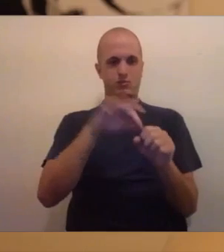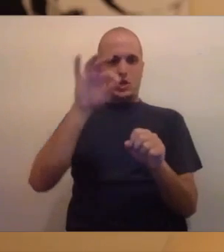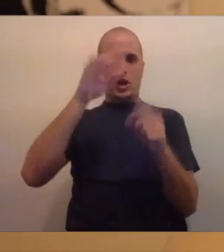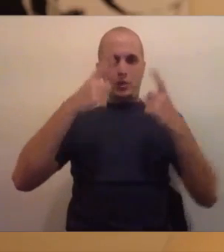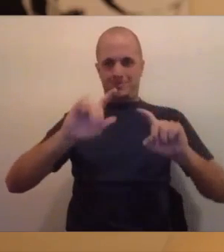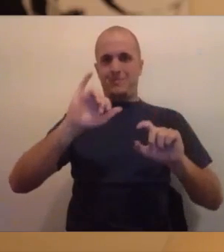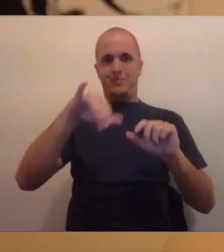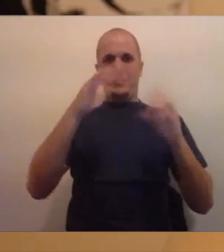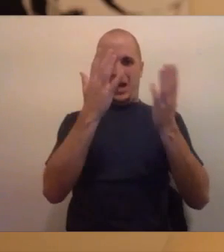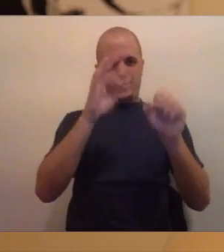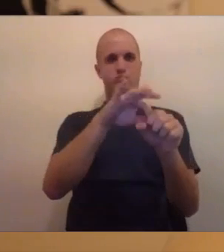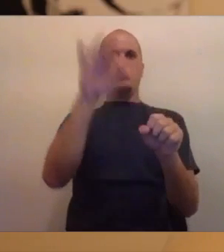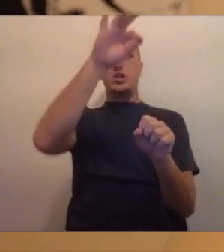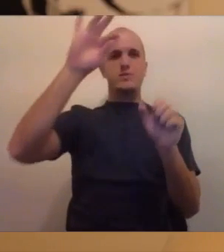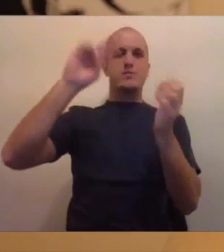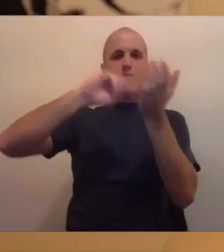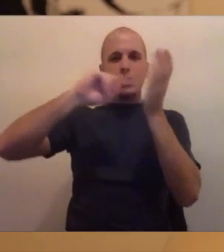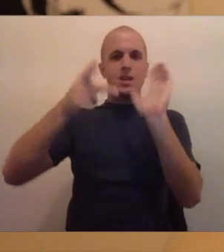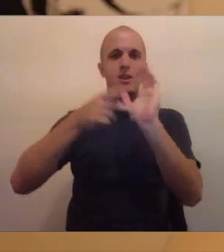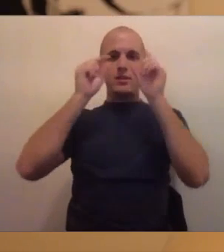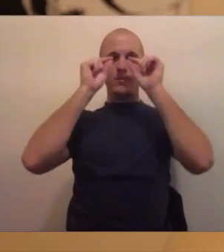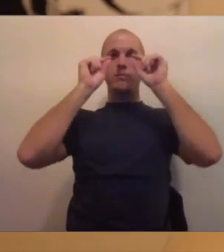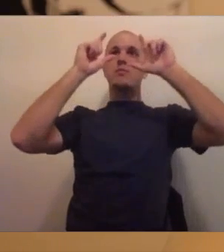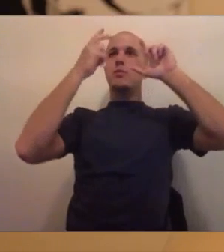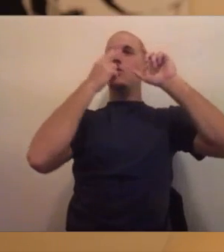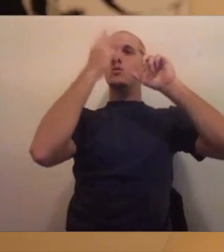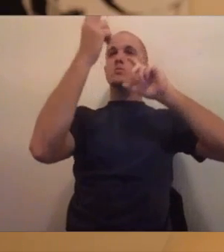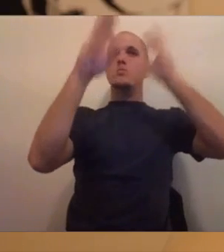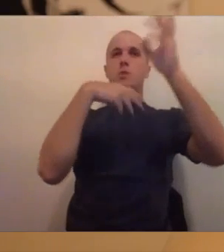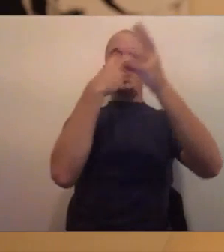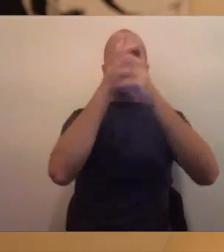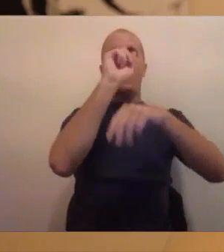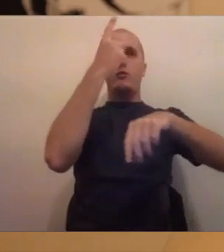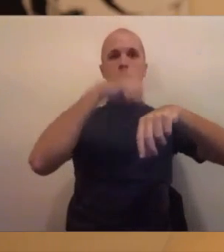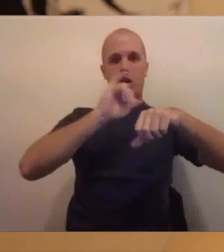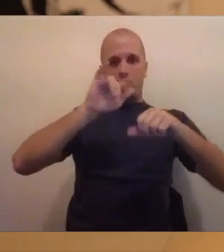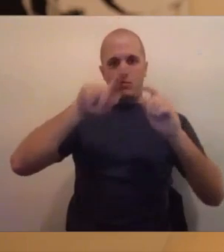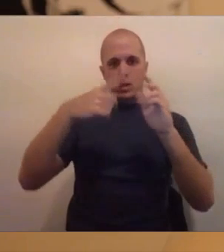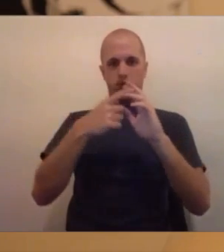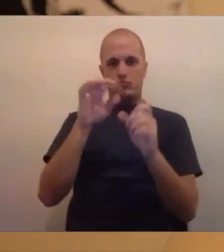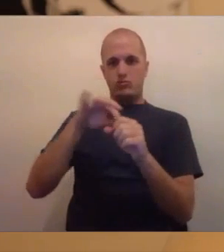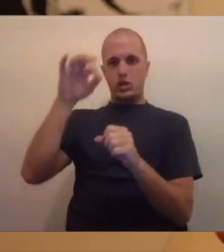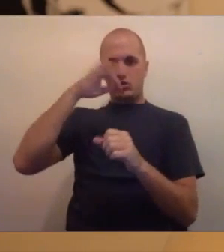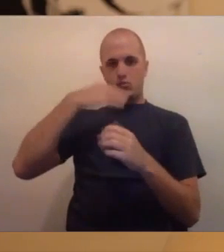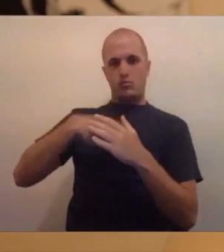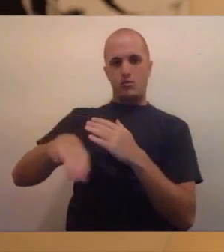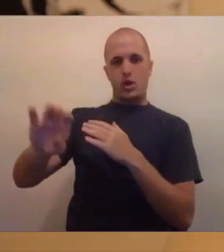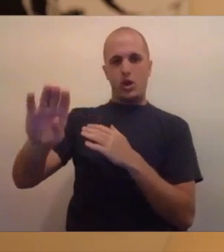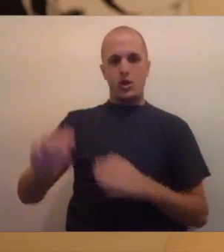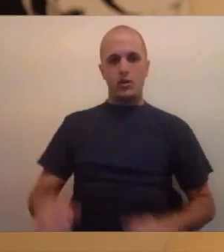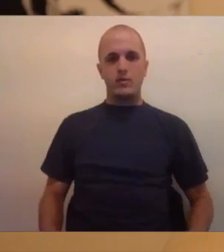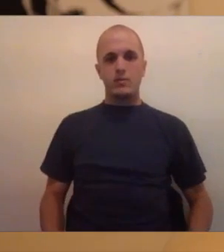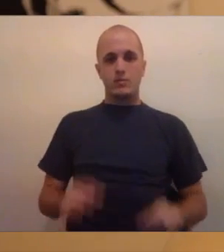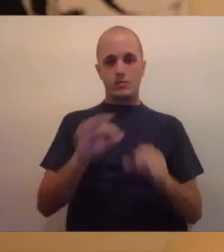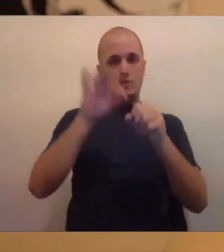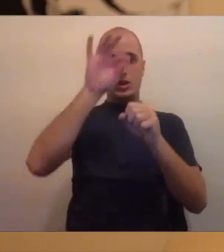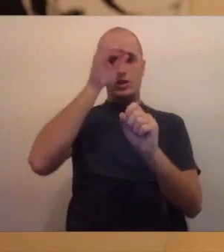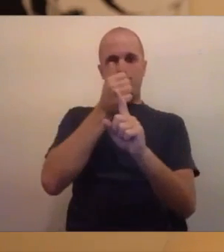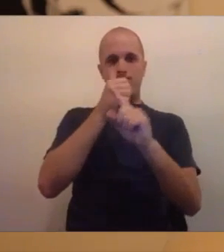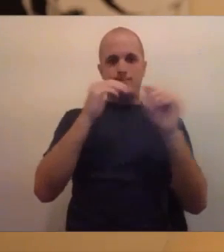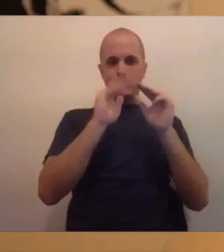because that's what our 'spirituality' word comes from. It comes 29 00:03:28,300 --> 00:03:28,280 from the spirit. Spirit is the soul. It has something to do with your soul.